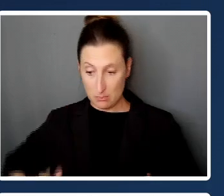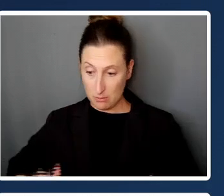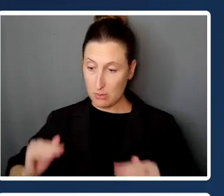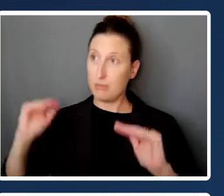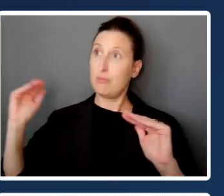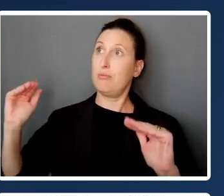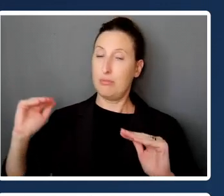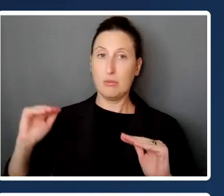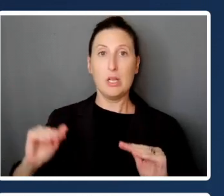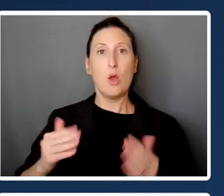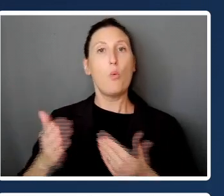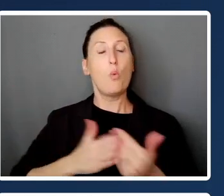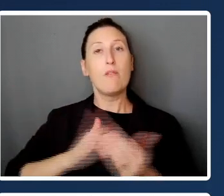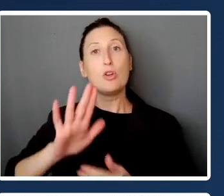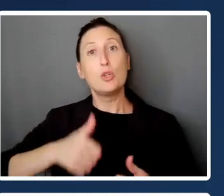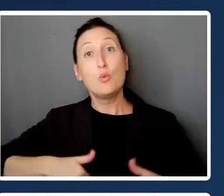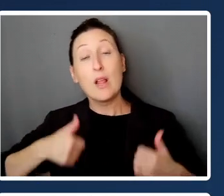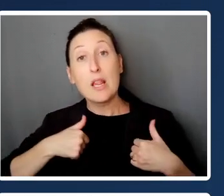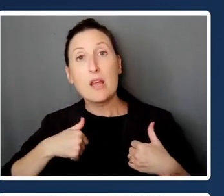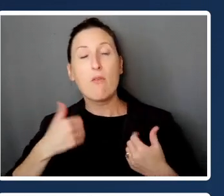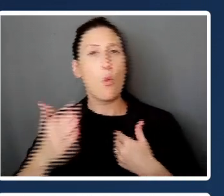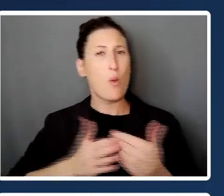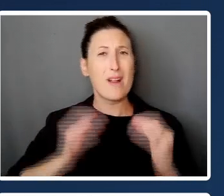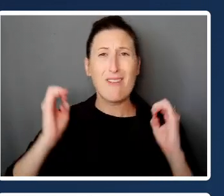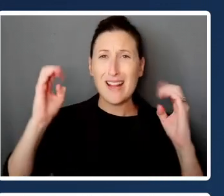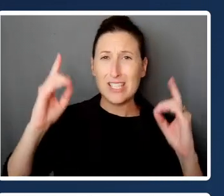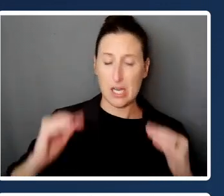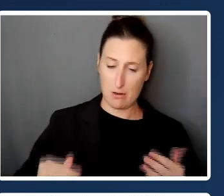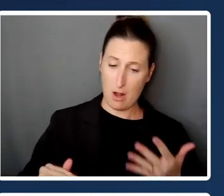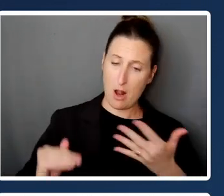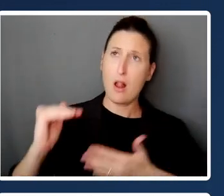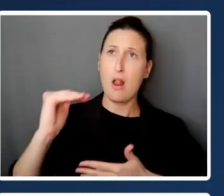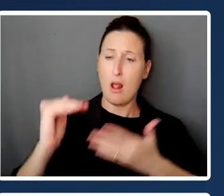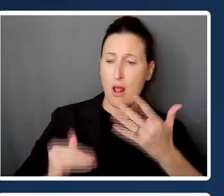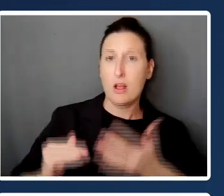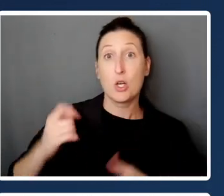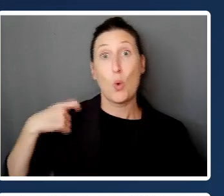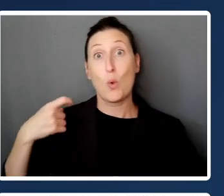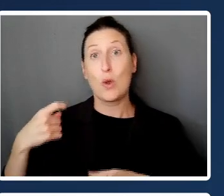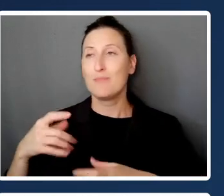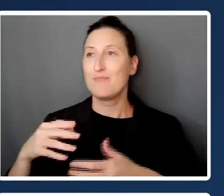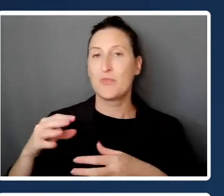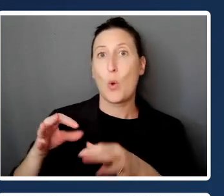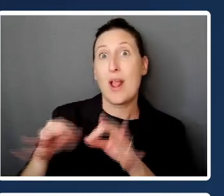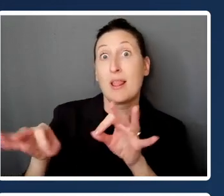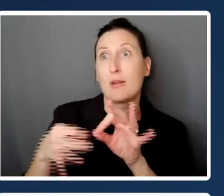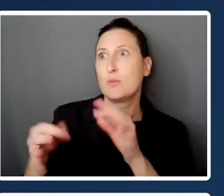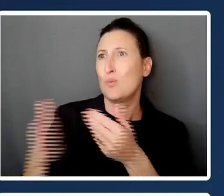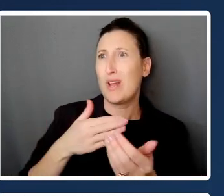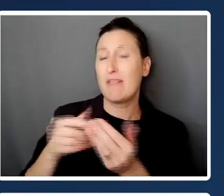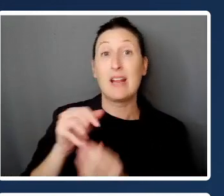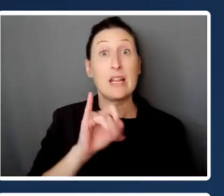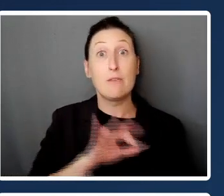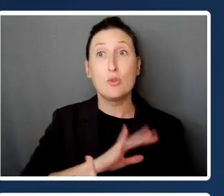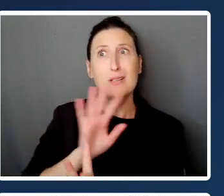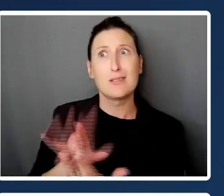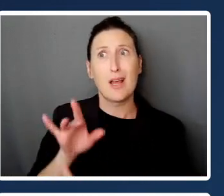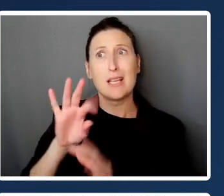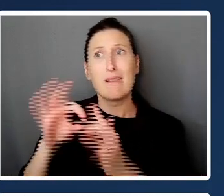and whatever level of education and whatever languages are spoken in your communities, if you just reach out to families and ask them what they're passionate about,